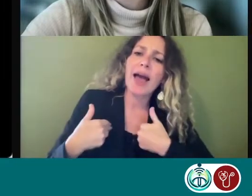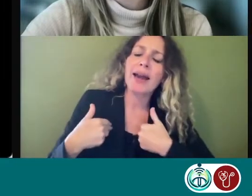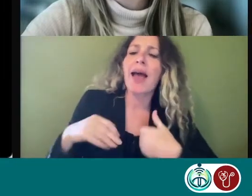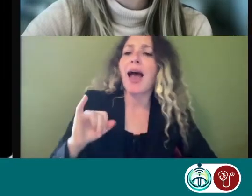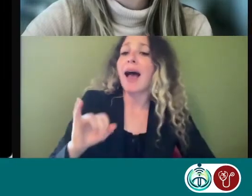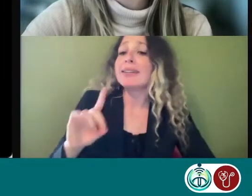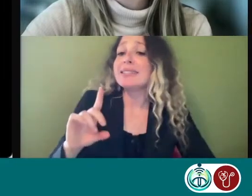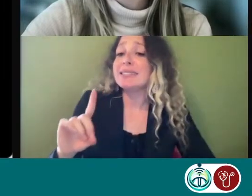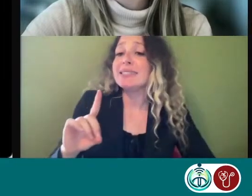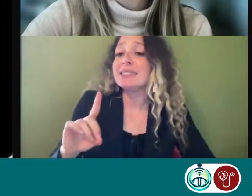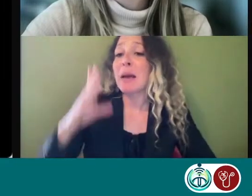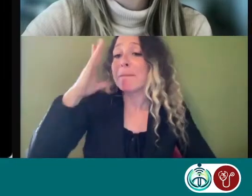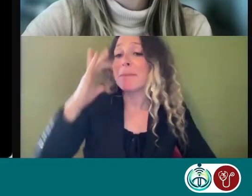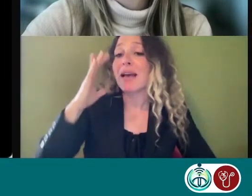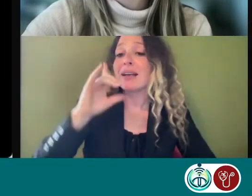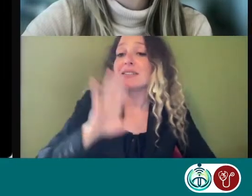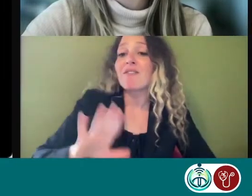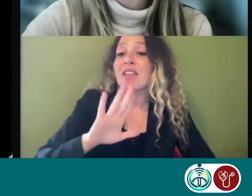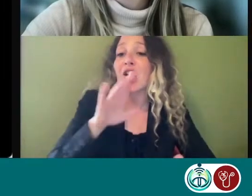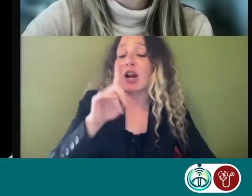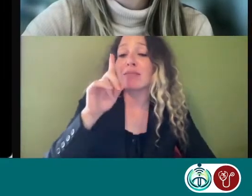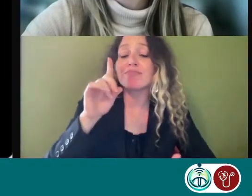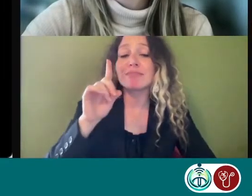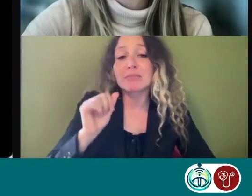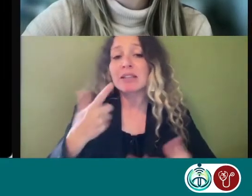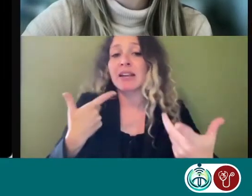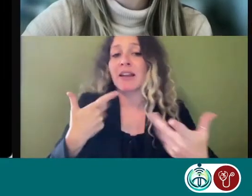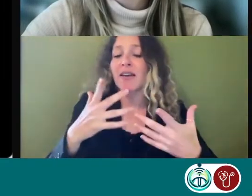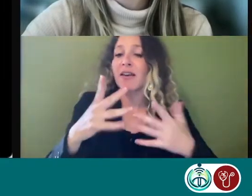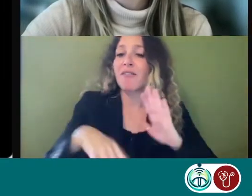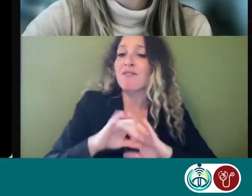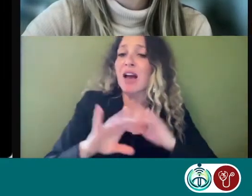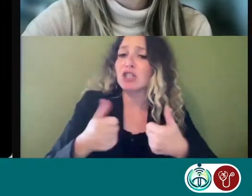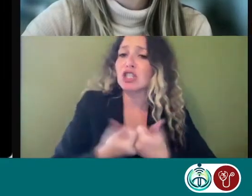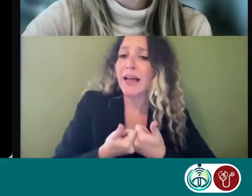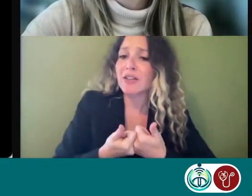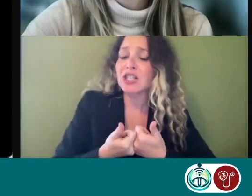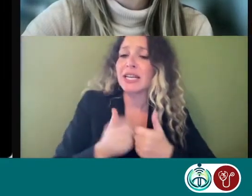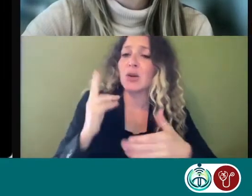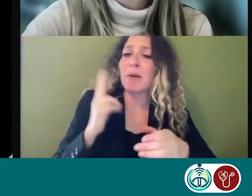because of their disability, found it challenging to participate in a focus group. So that included